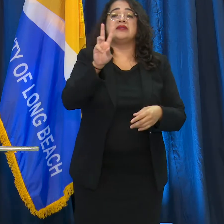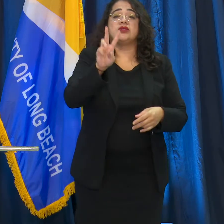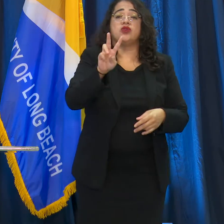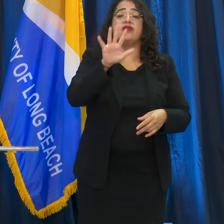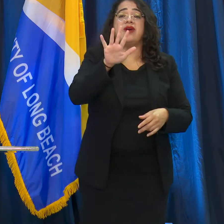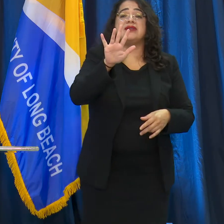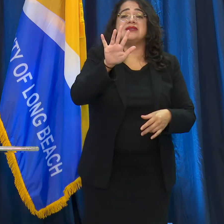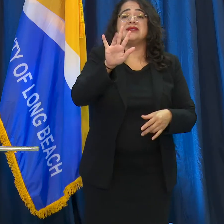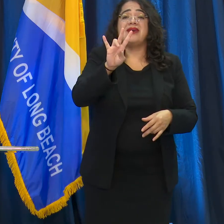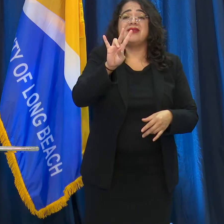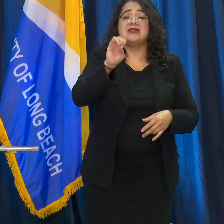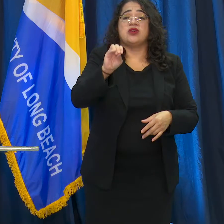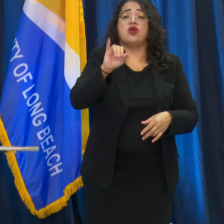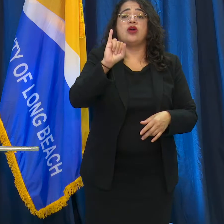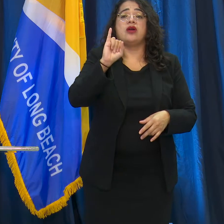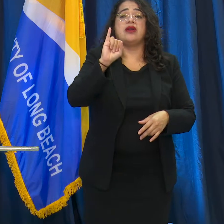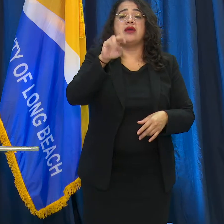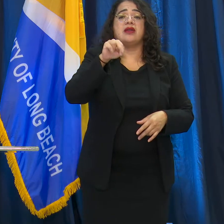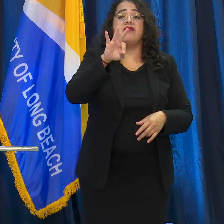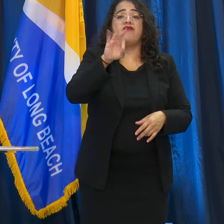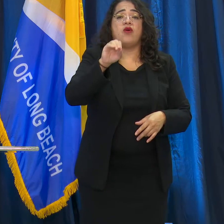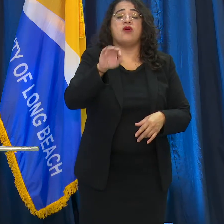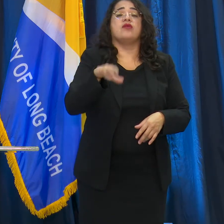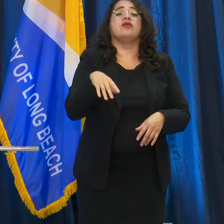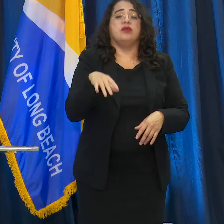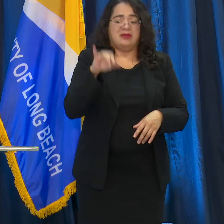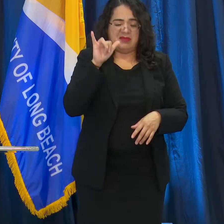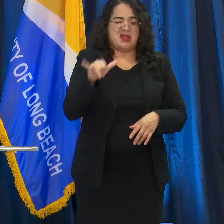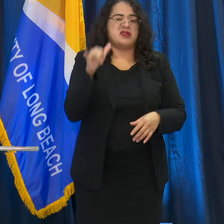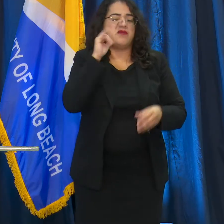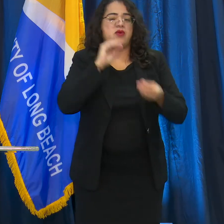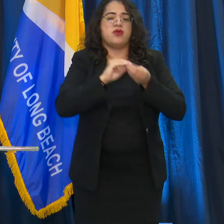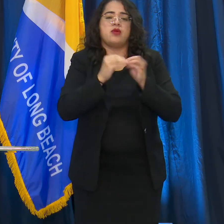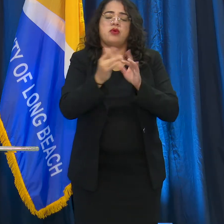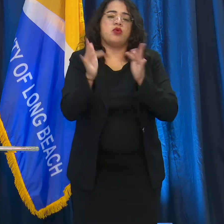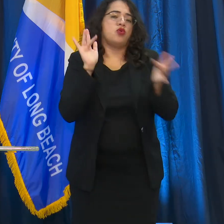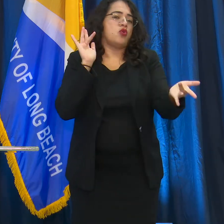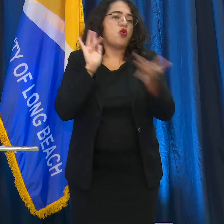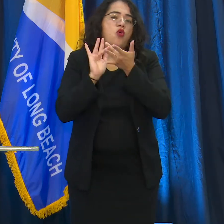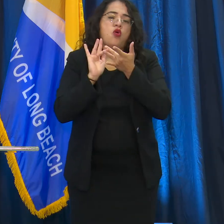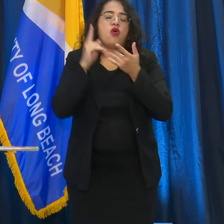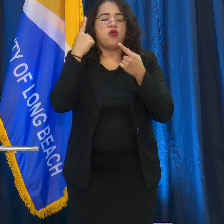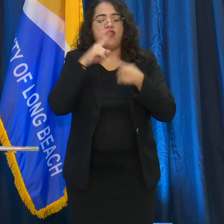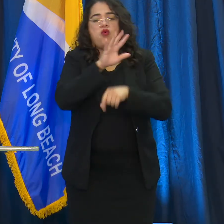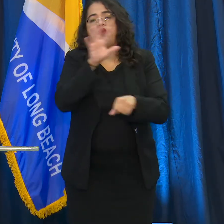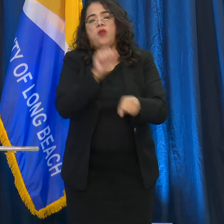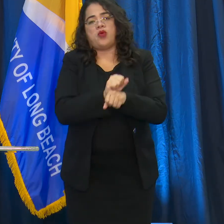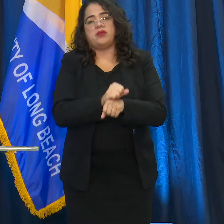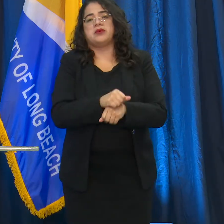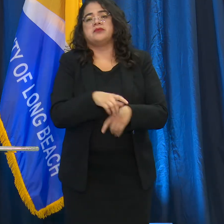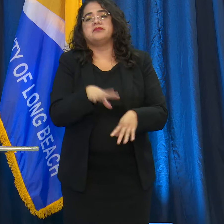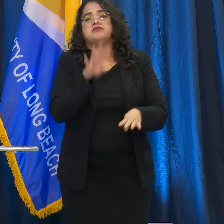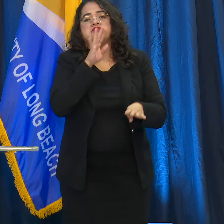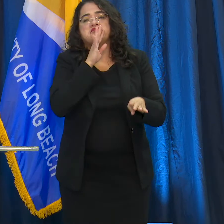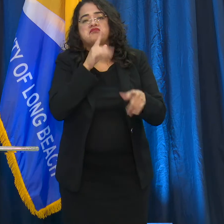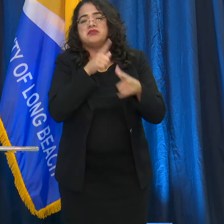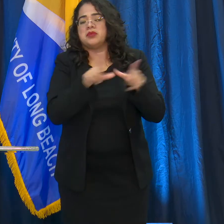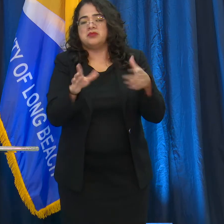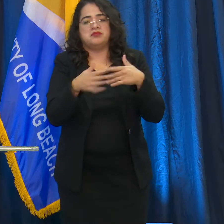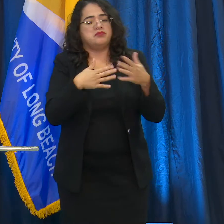info line, 562-570-4636. Also we are focusing our testing efforts